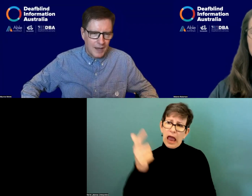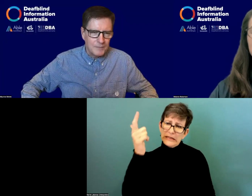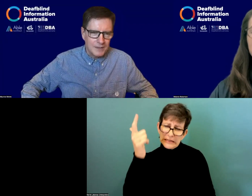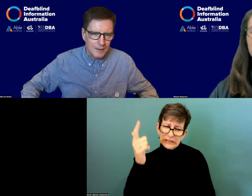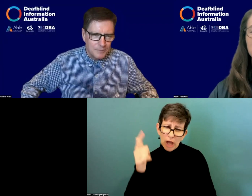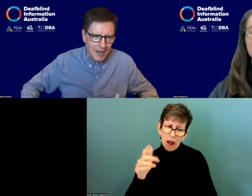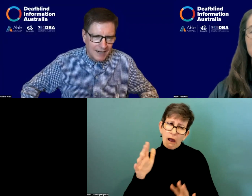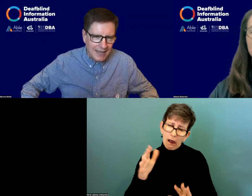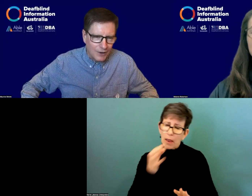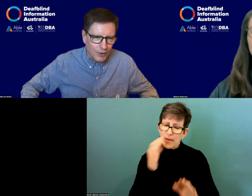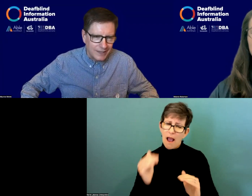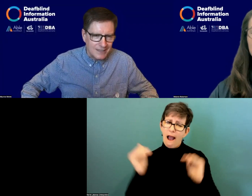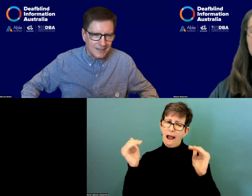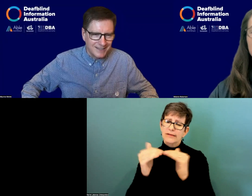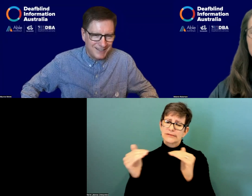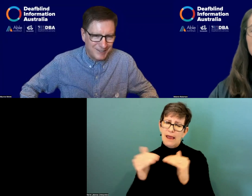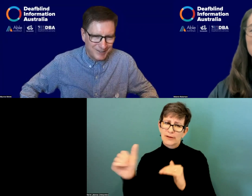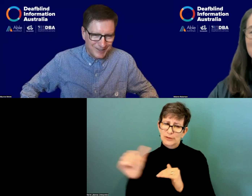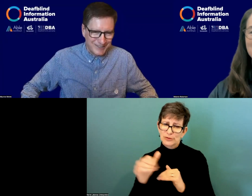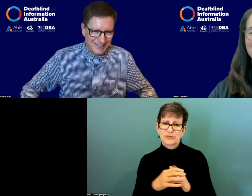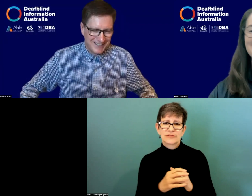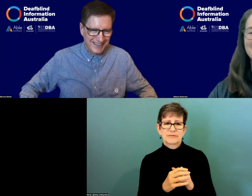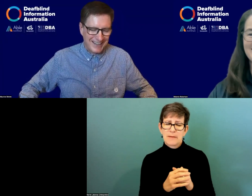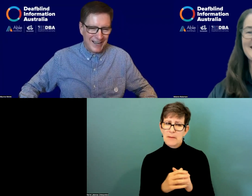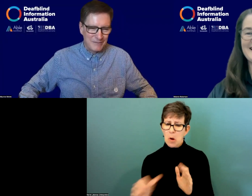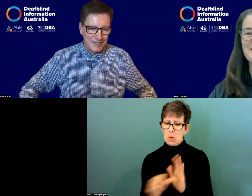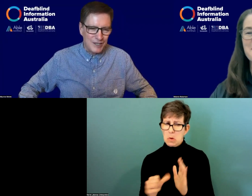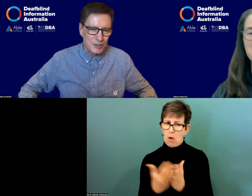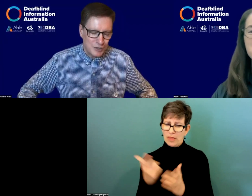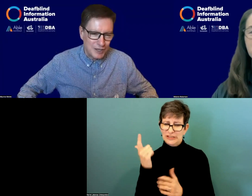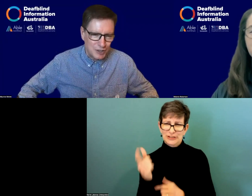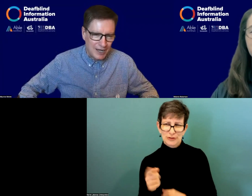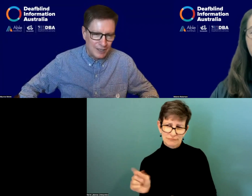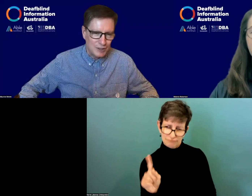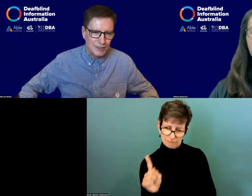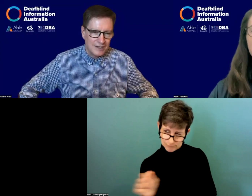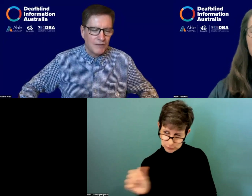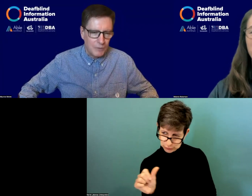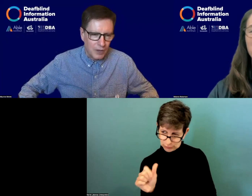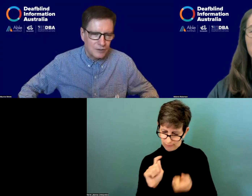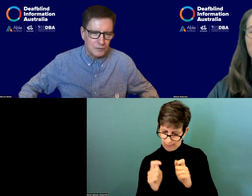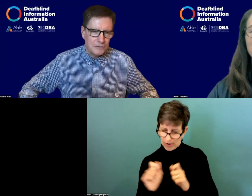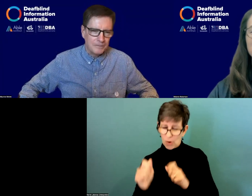I'm not at all easy on teachers because teachers can change, if they want to.